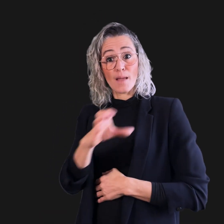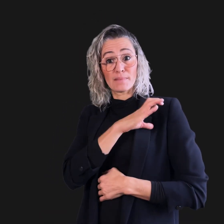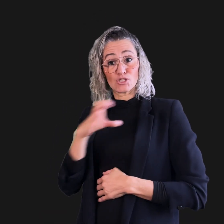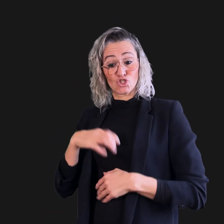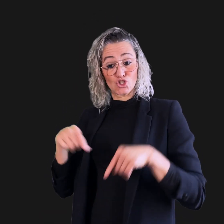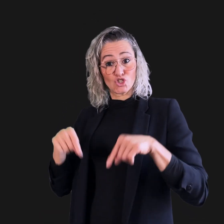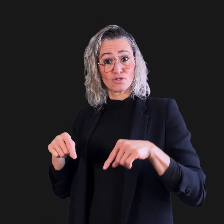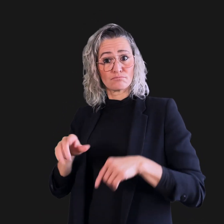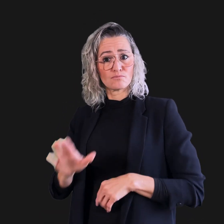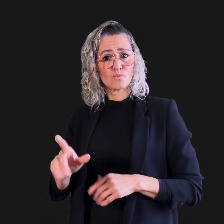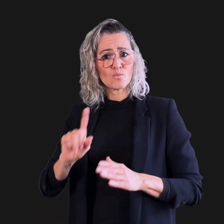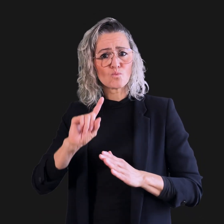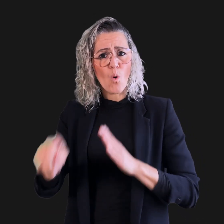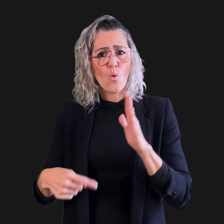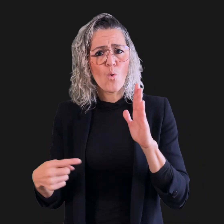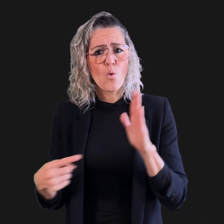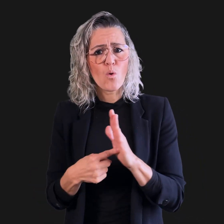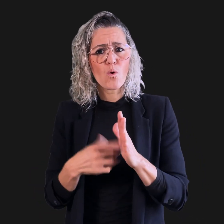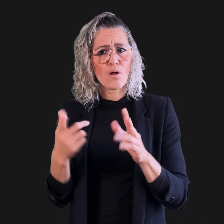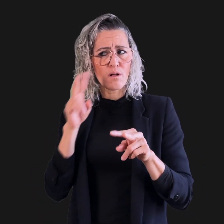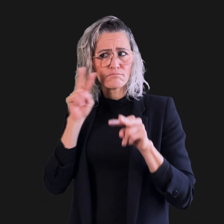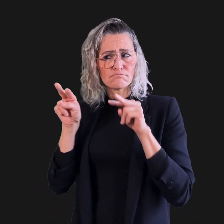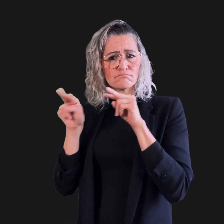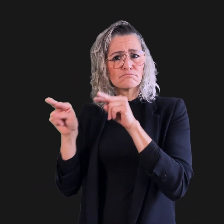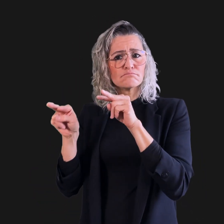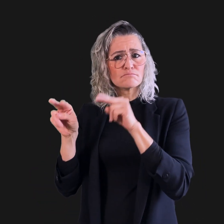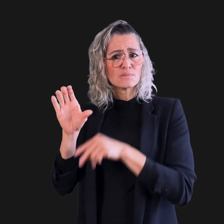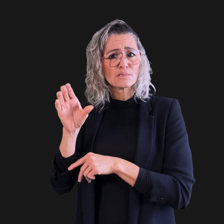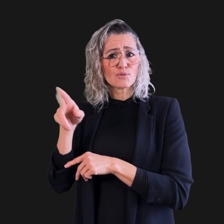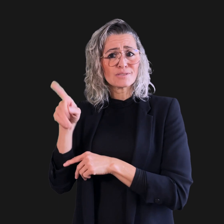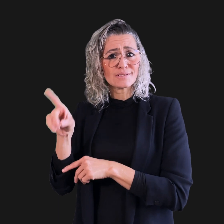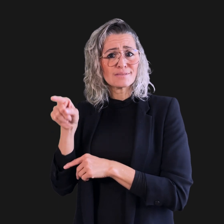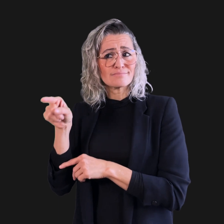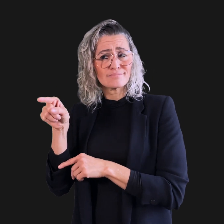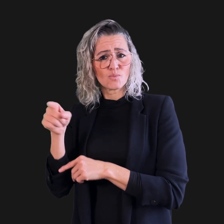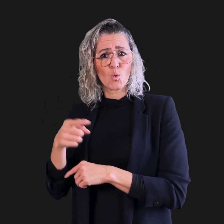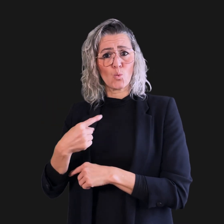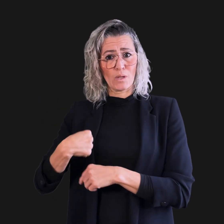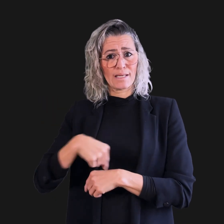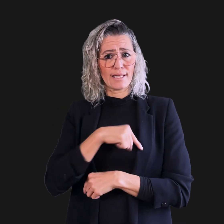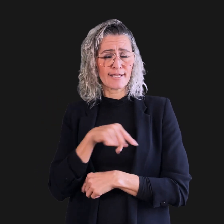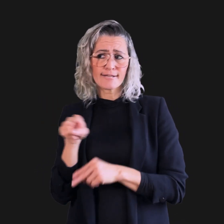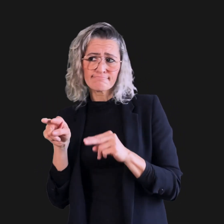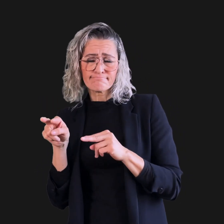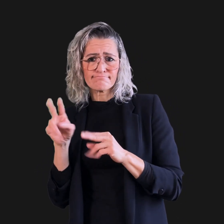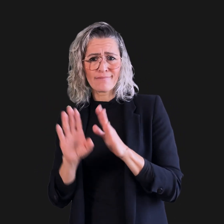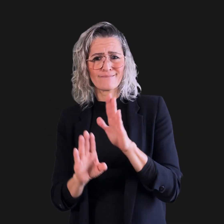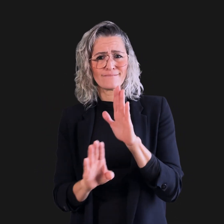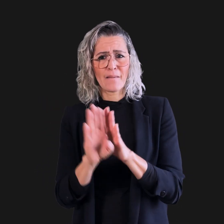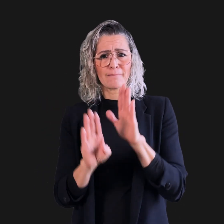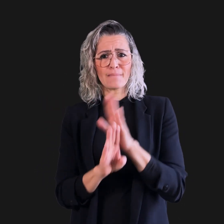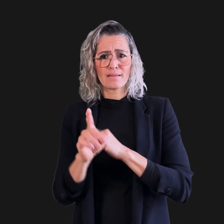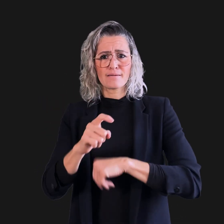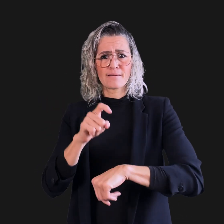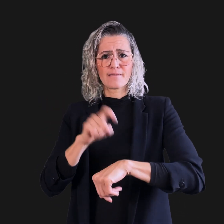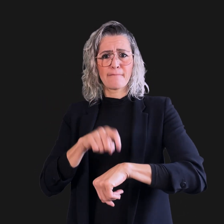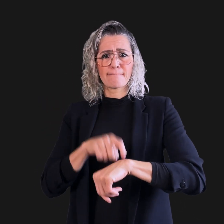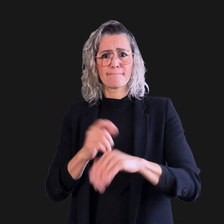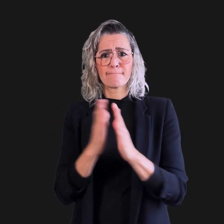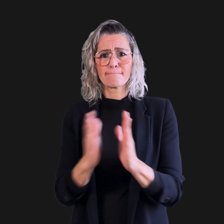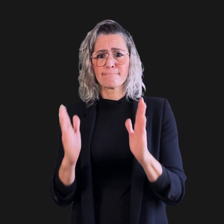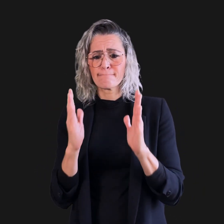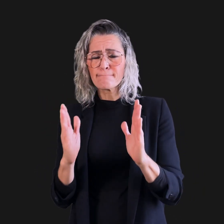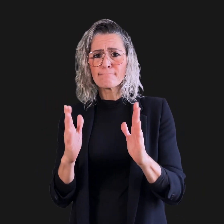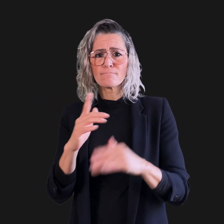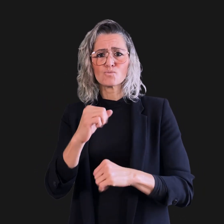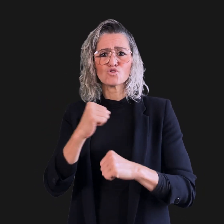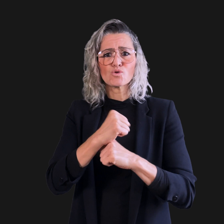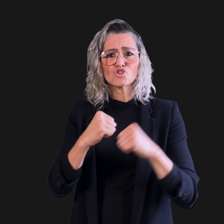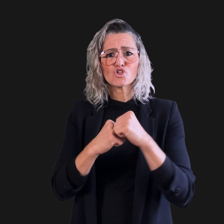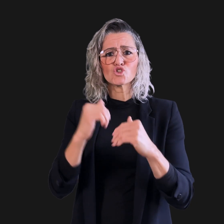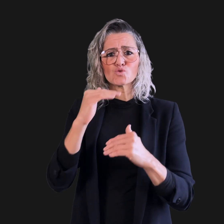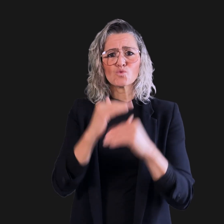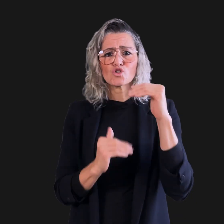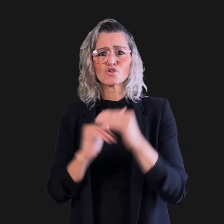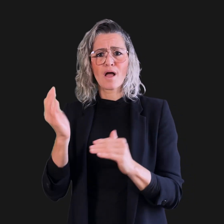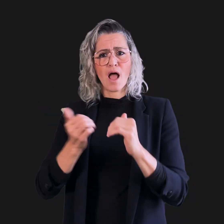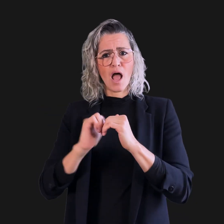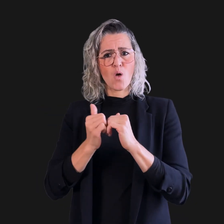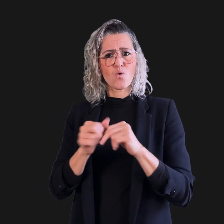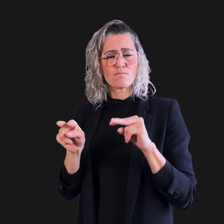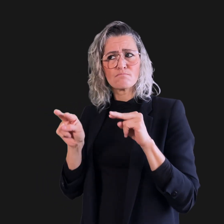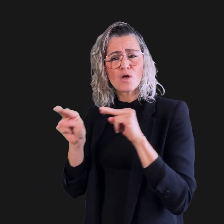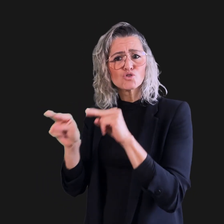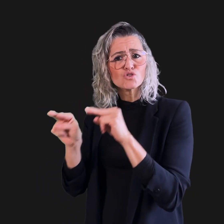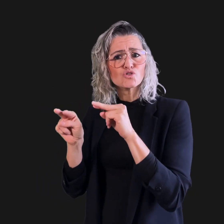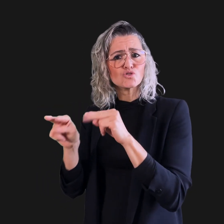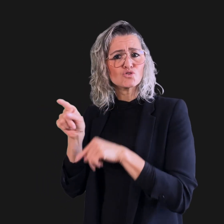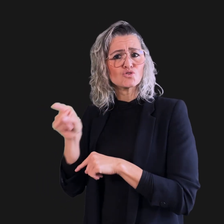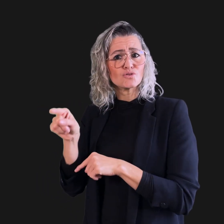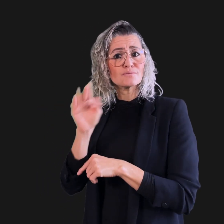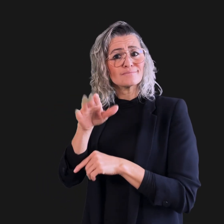• We are developing a joint monitoring framework in the Commission’s role